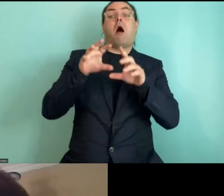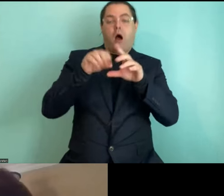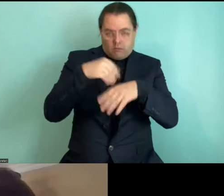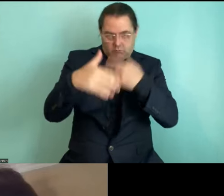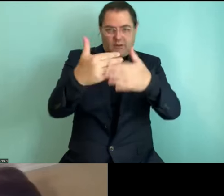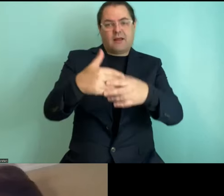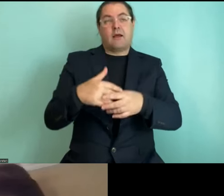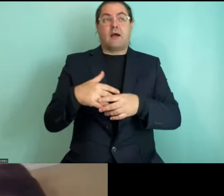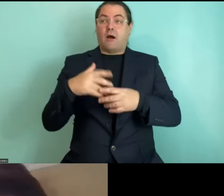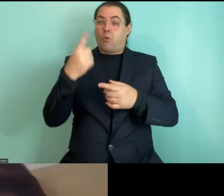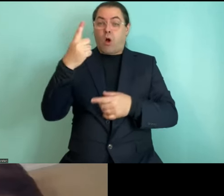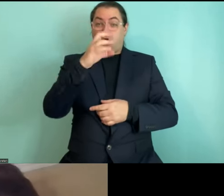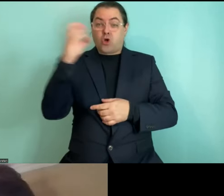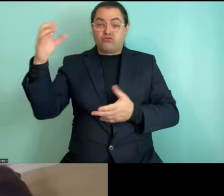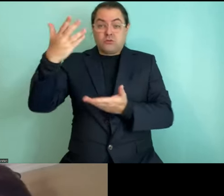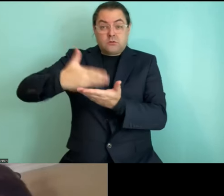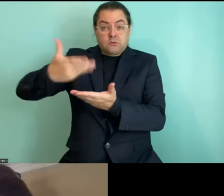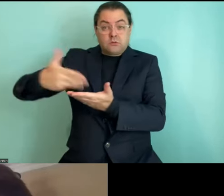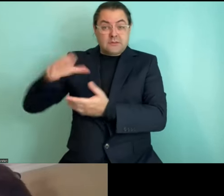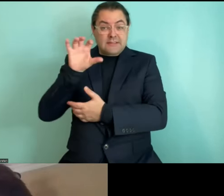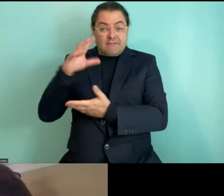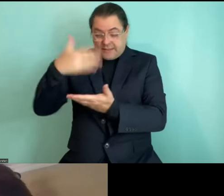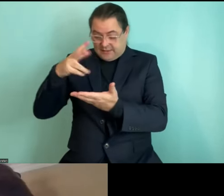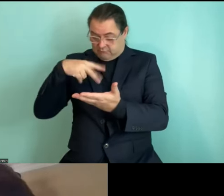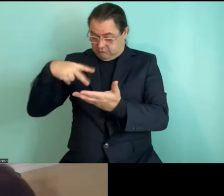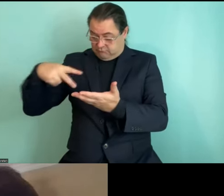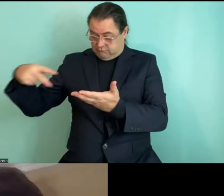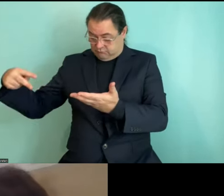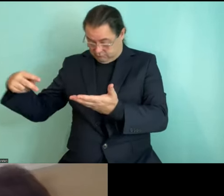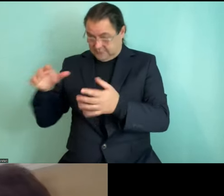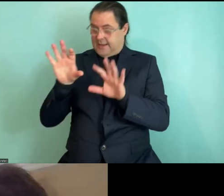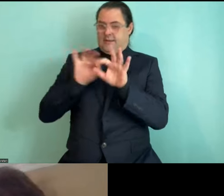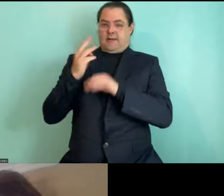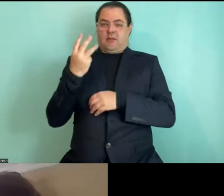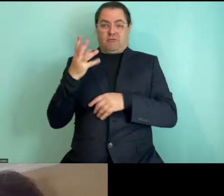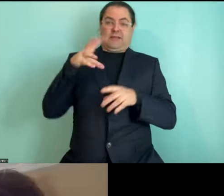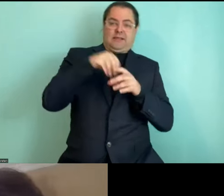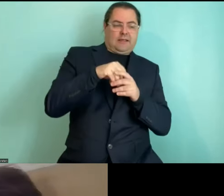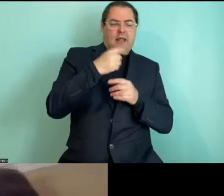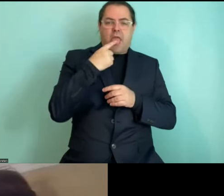10:10:26 Simple psychosis of thought on the fair. This is a condition receipt goody, goody